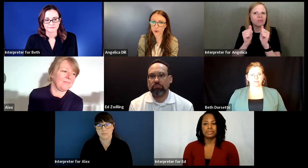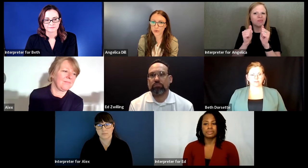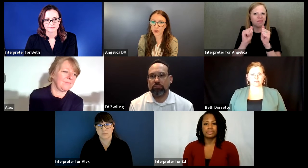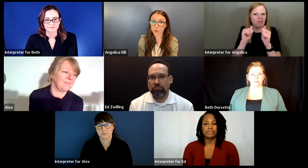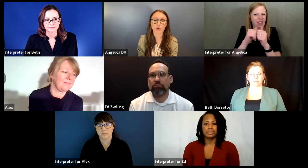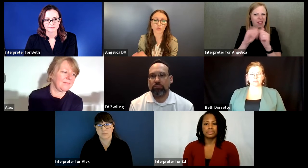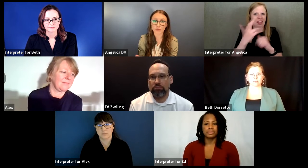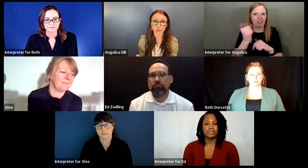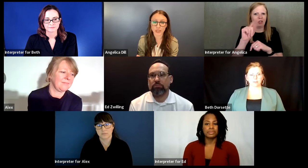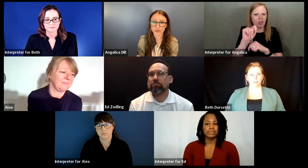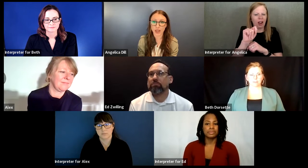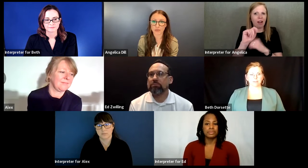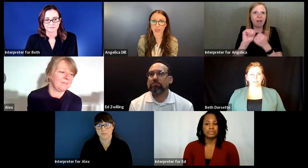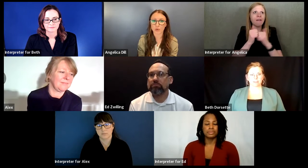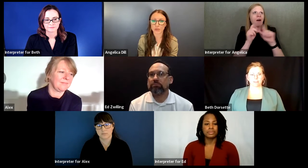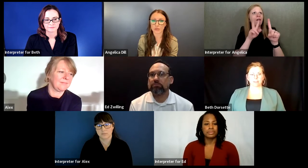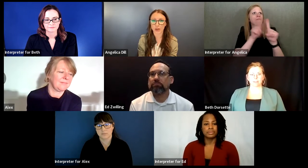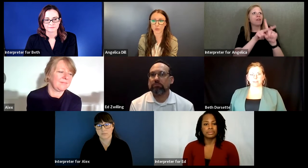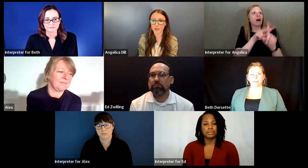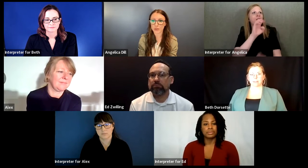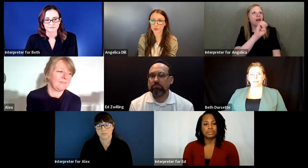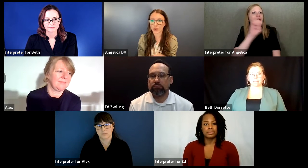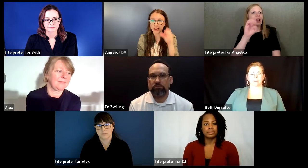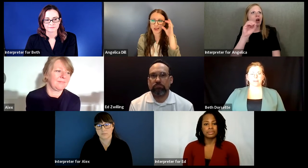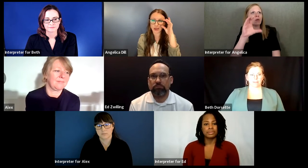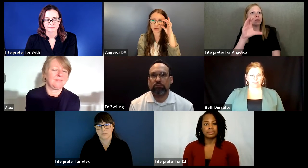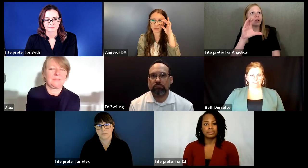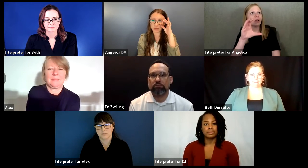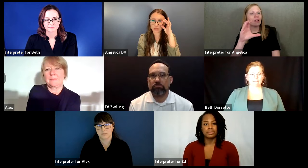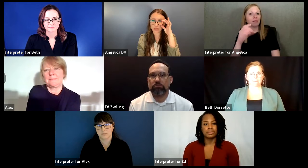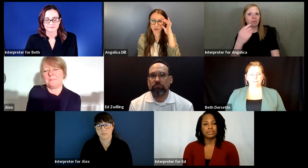on your own. Or we can even advocate with you and file with you.